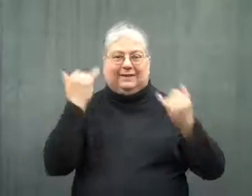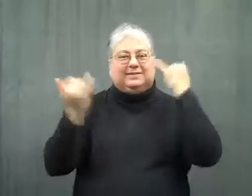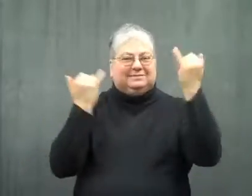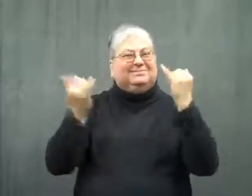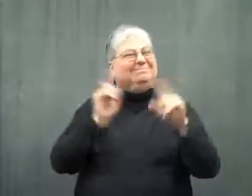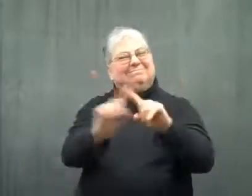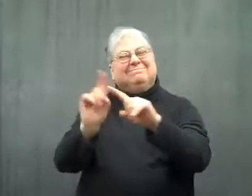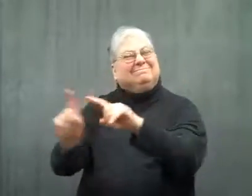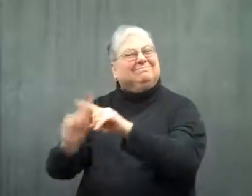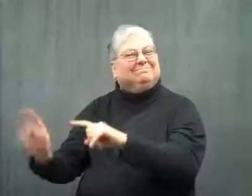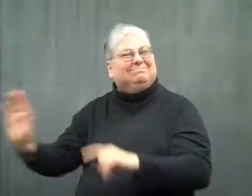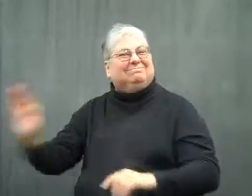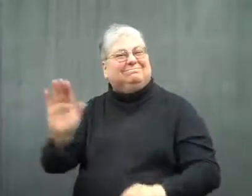All these people have their speculations and theories.